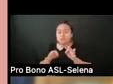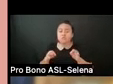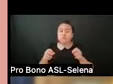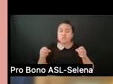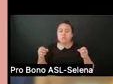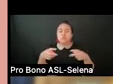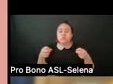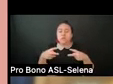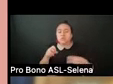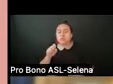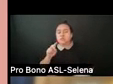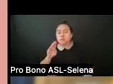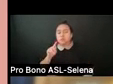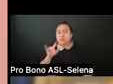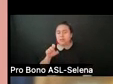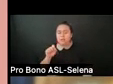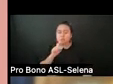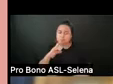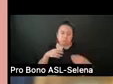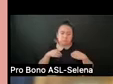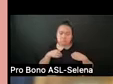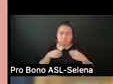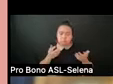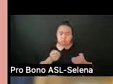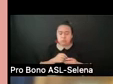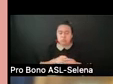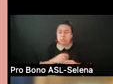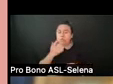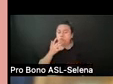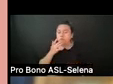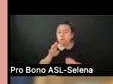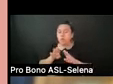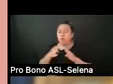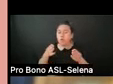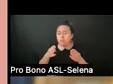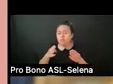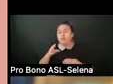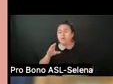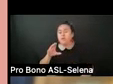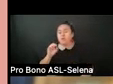be accepted. The preference is open captions in English.